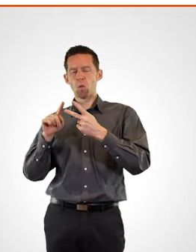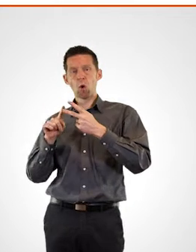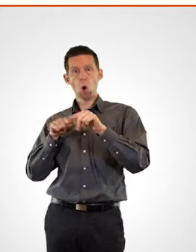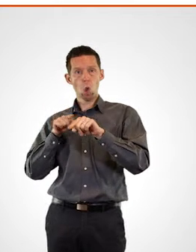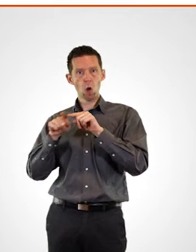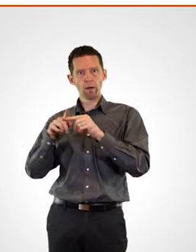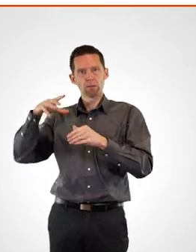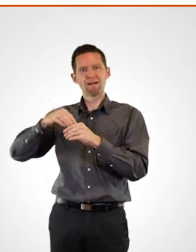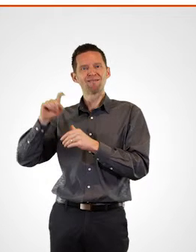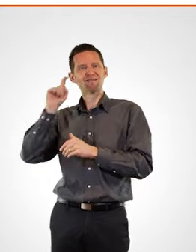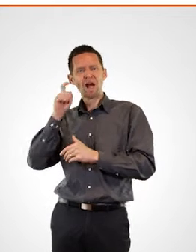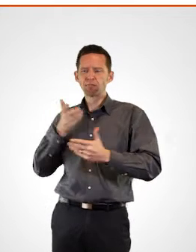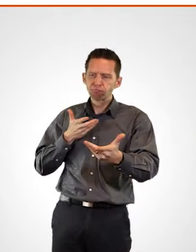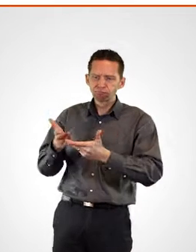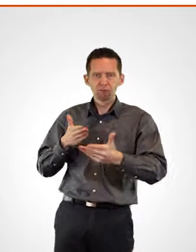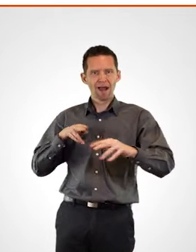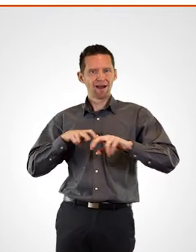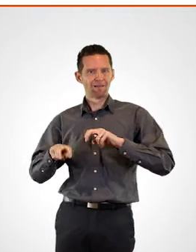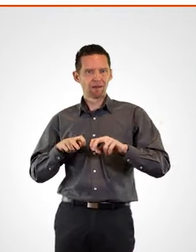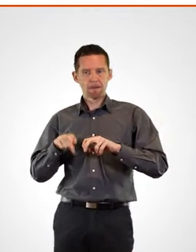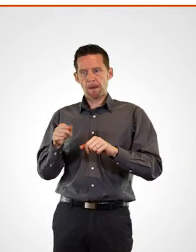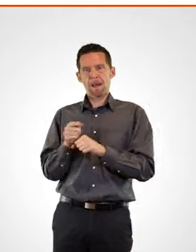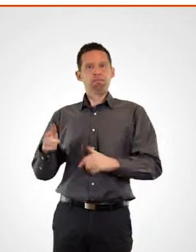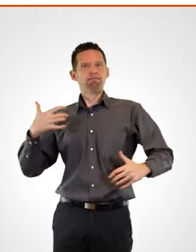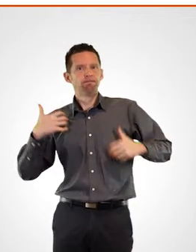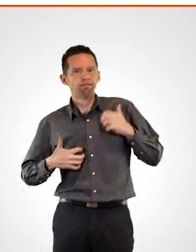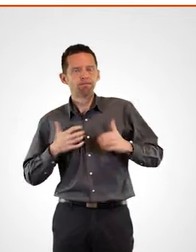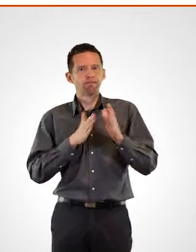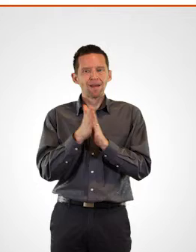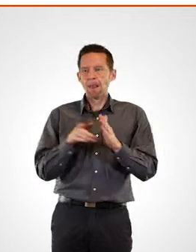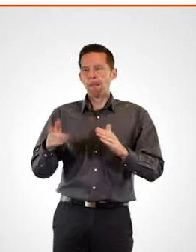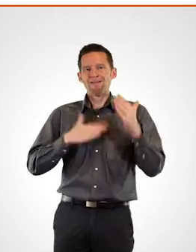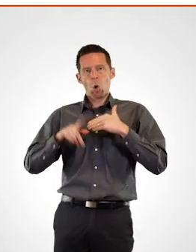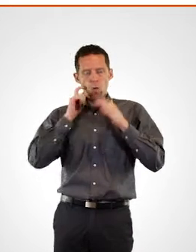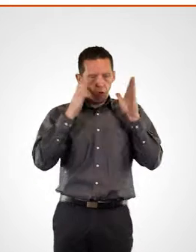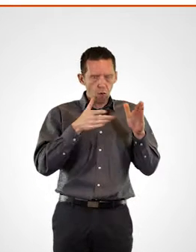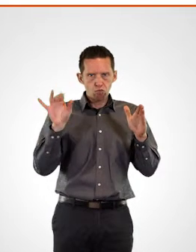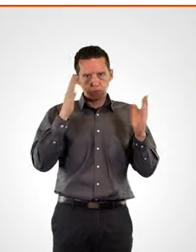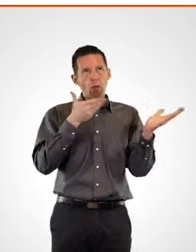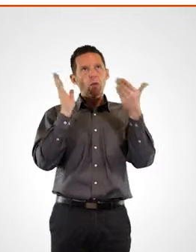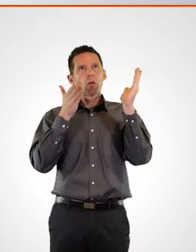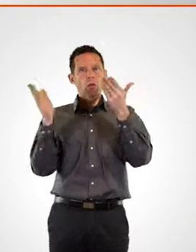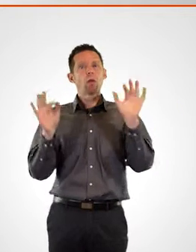is embedded in fun and engaging activities. This motivates kids, this keeps their behaviour on target,